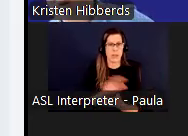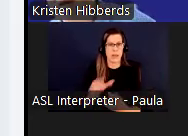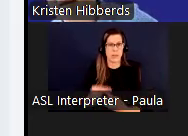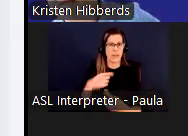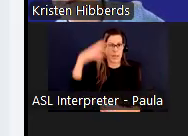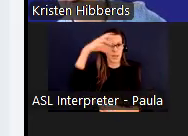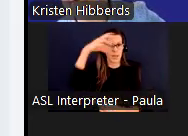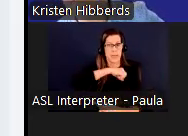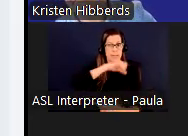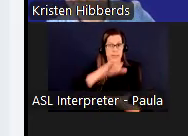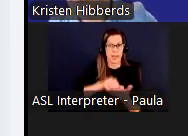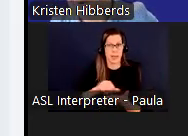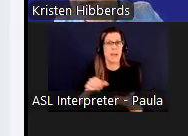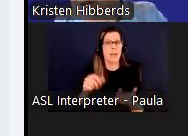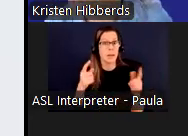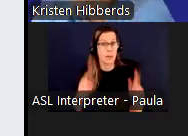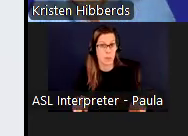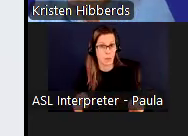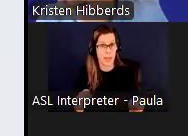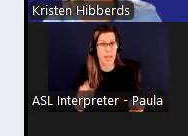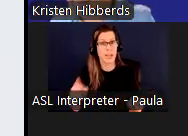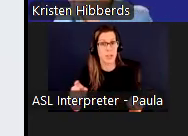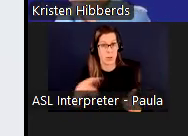OK, so when you're when you're talking about